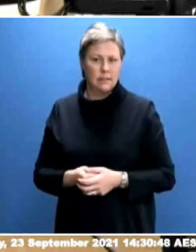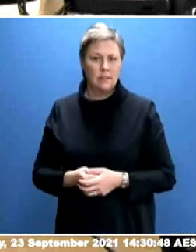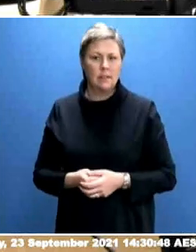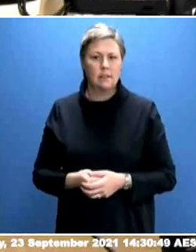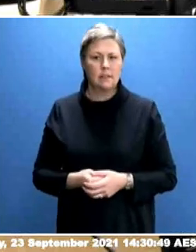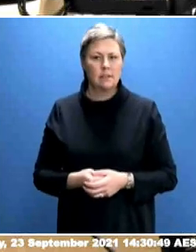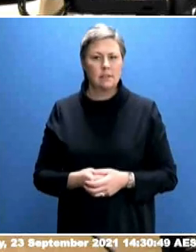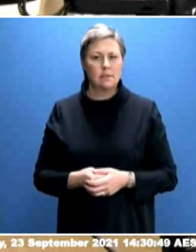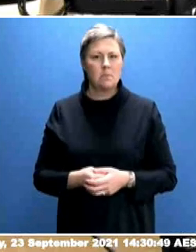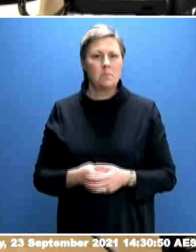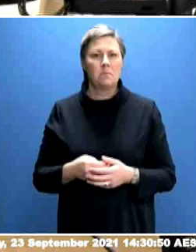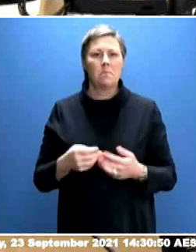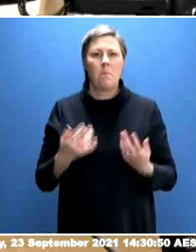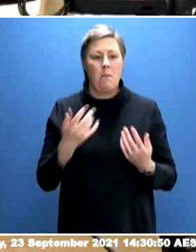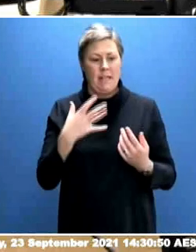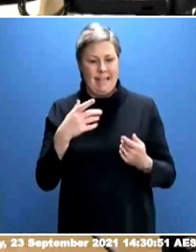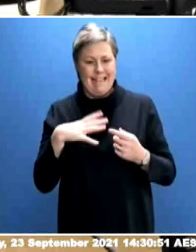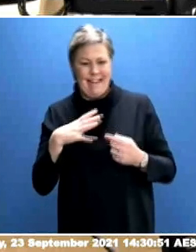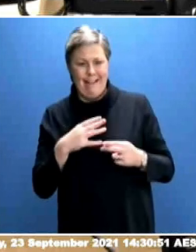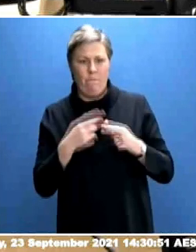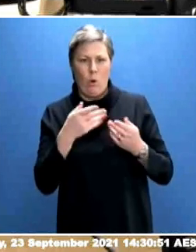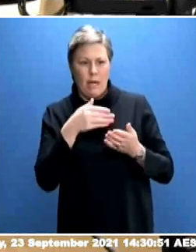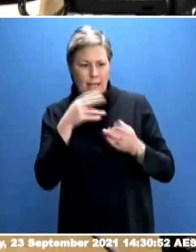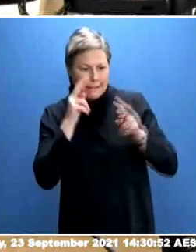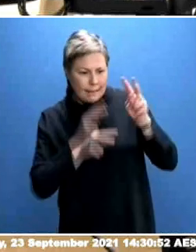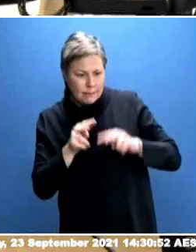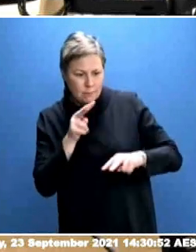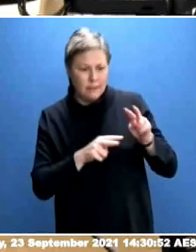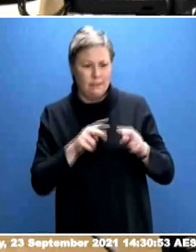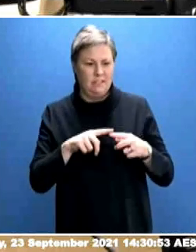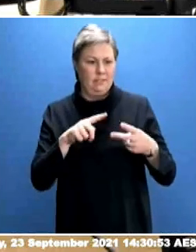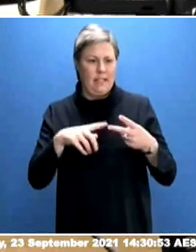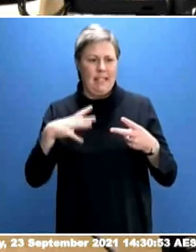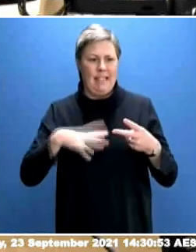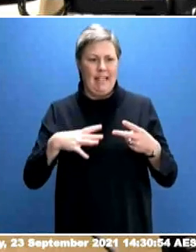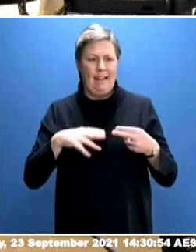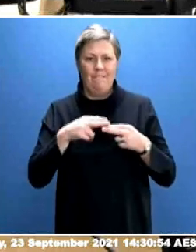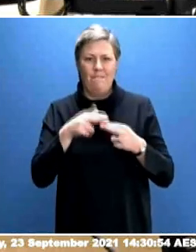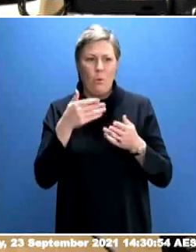assessment, one might be intervention. There was obviously a detention model which is not completely relevant here at